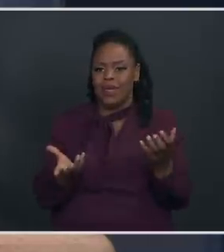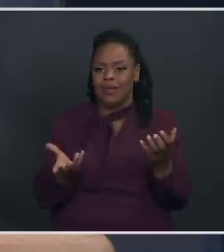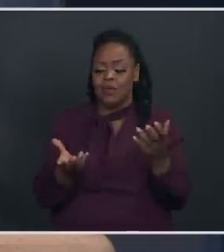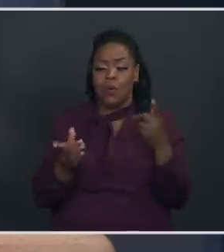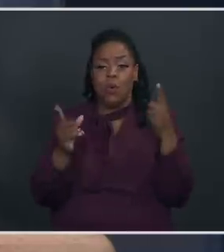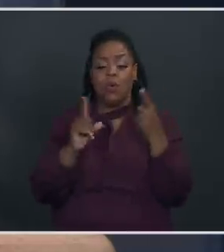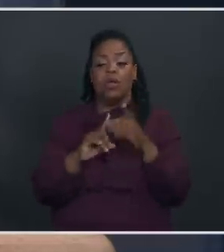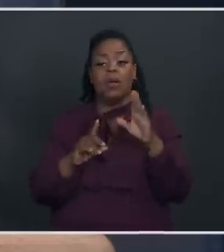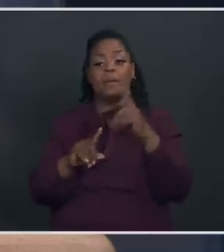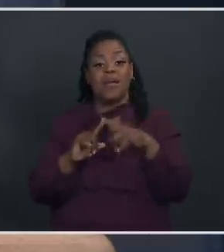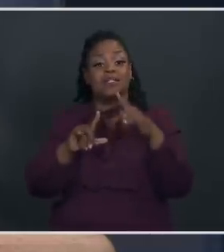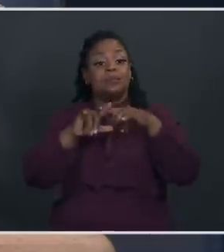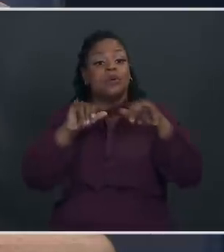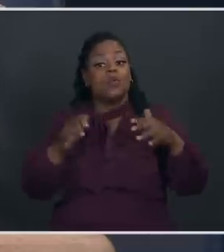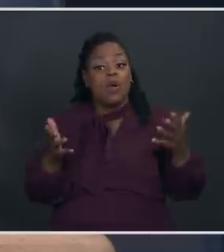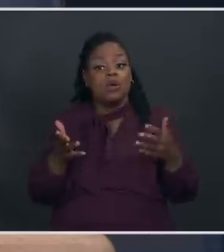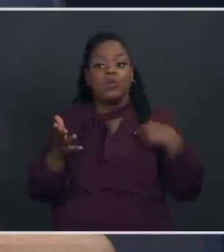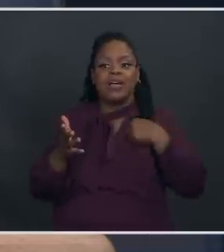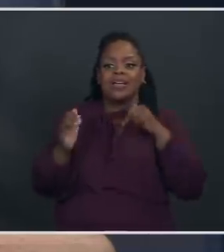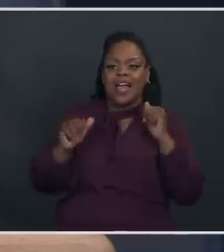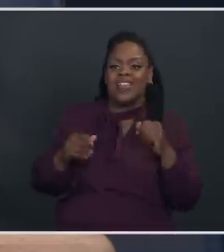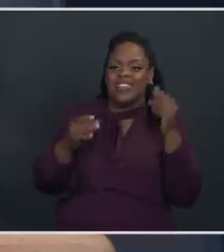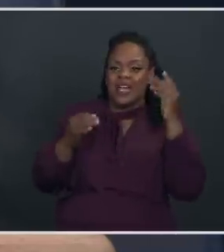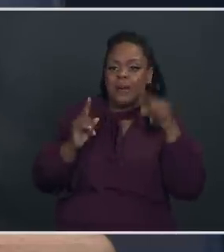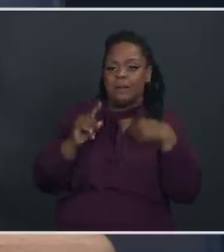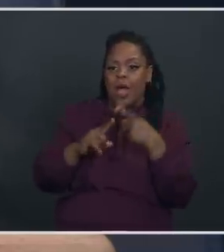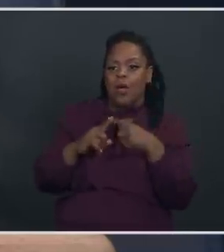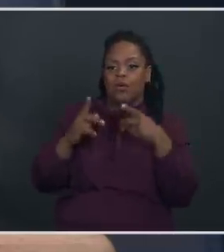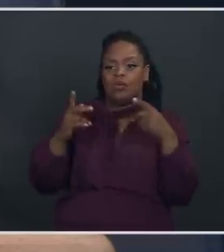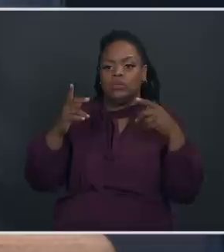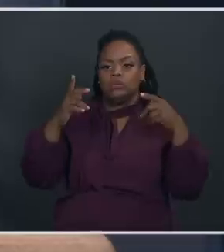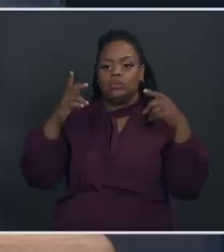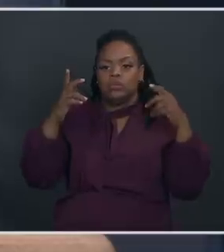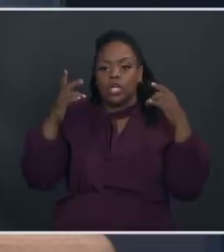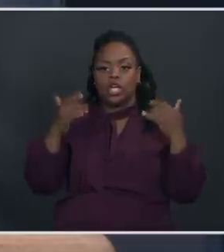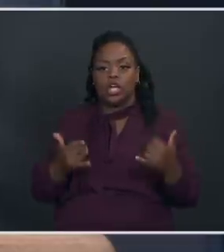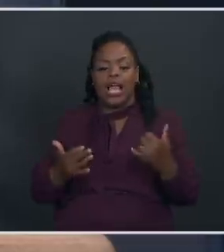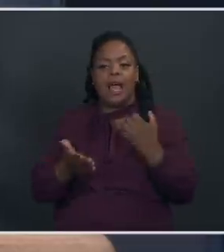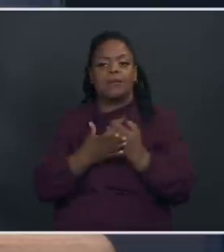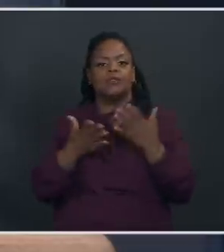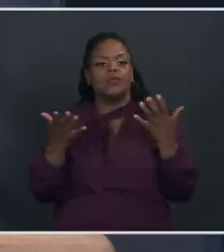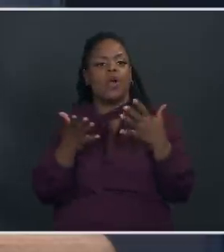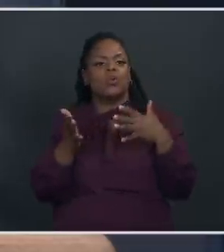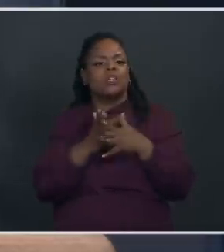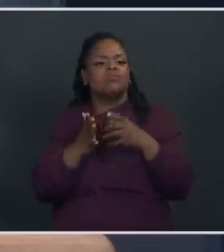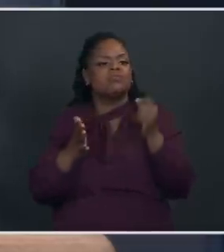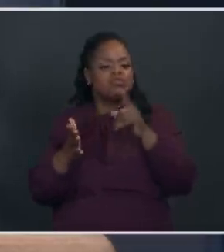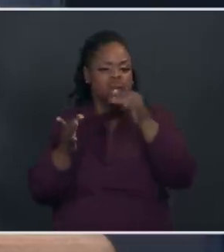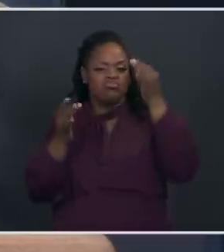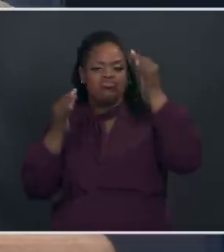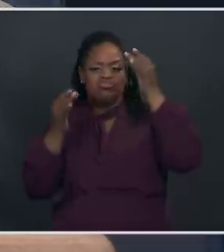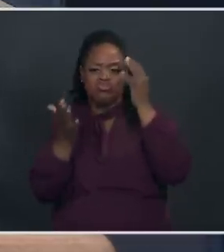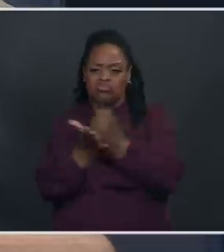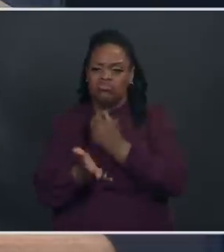about the weaknesses of our current economy, in terms of the number of environmental justice communities that have been left behind,